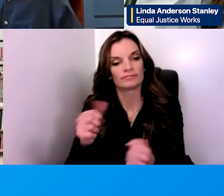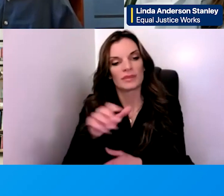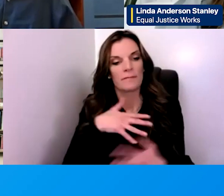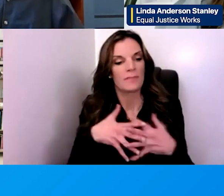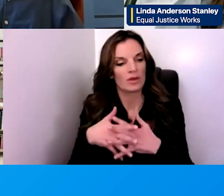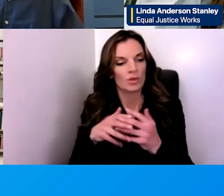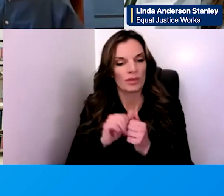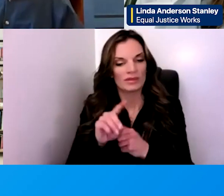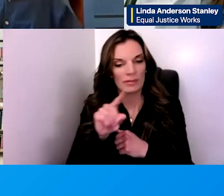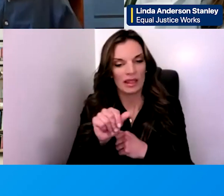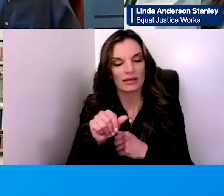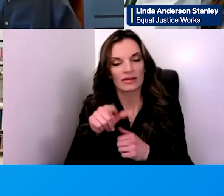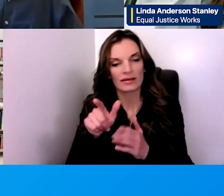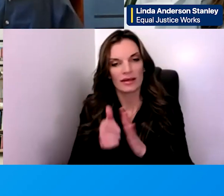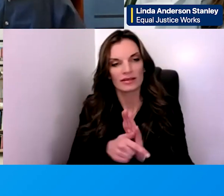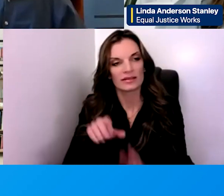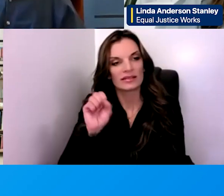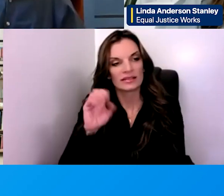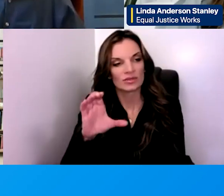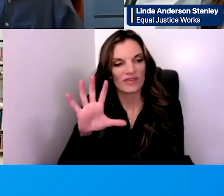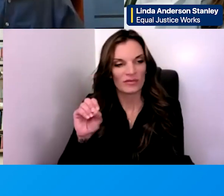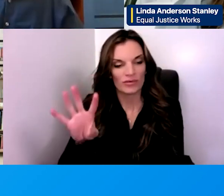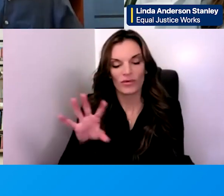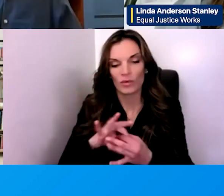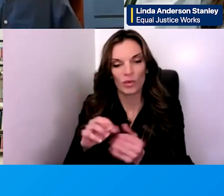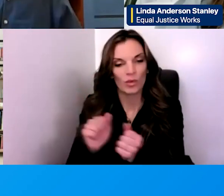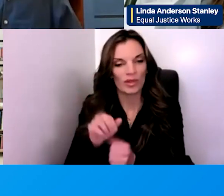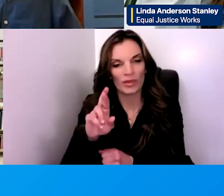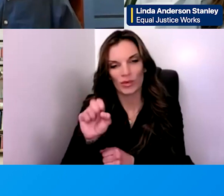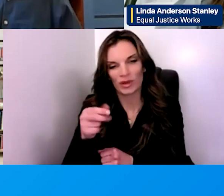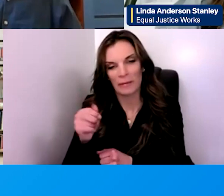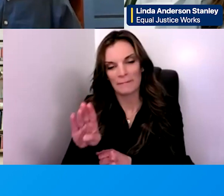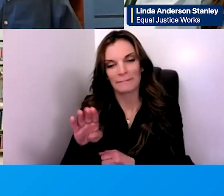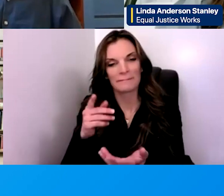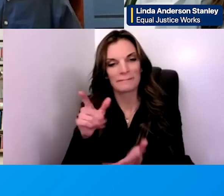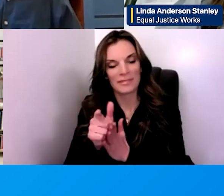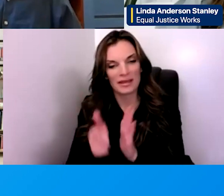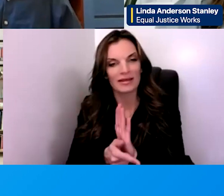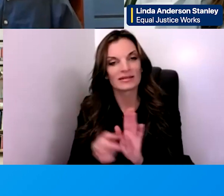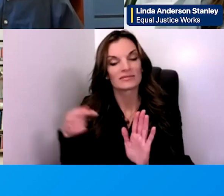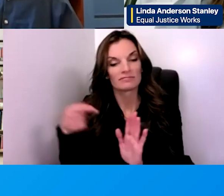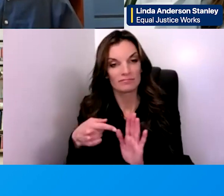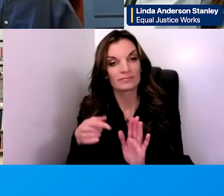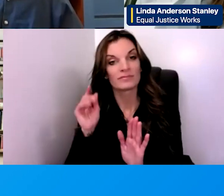And section 504 of the rehabilitation act. To say that emergency services